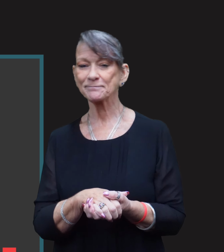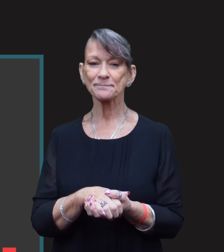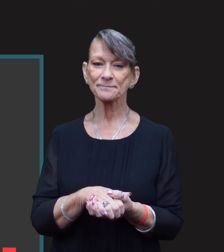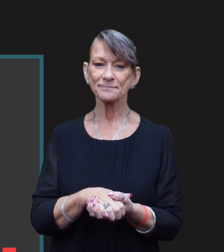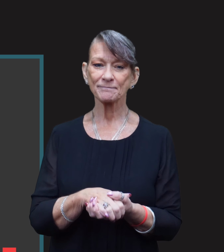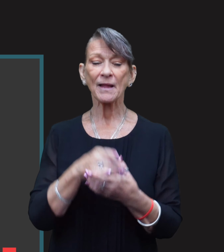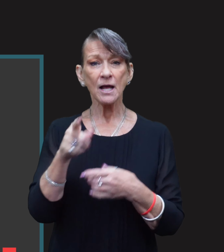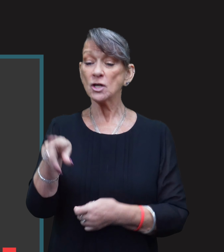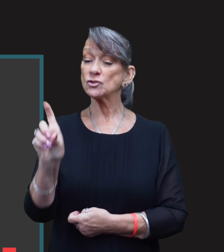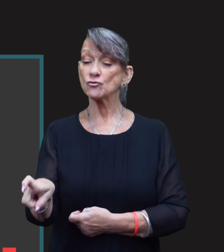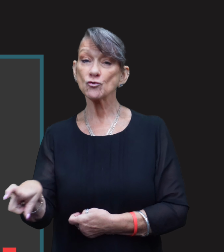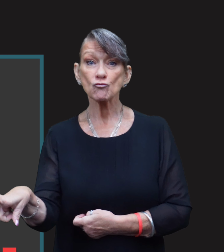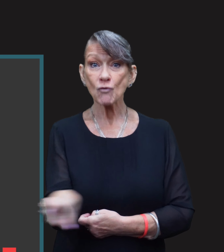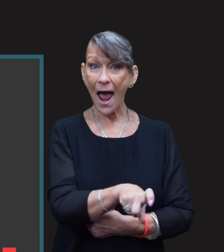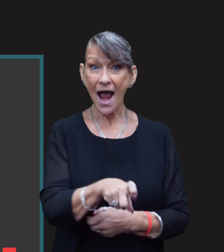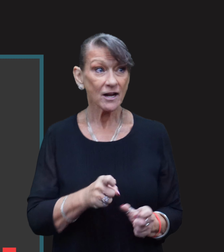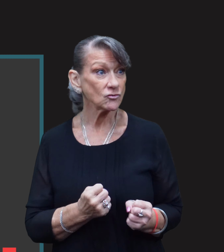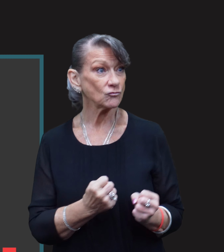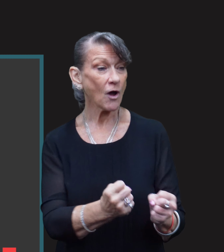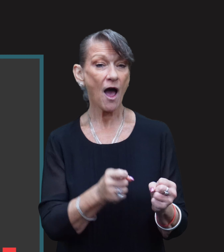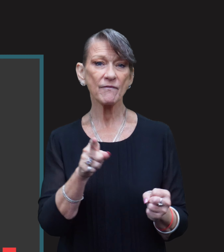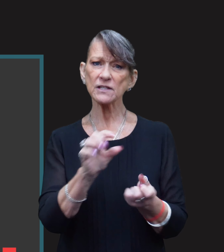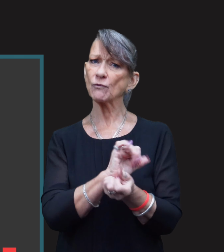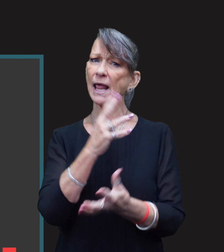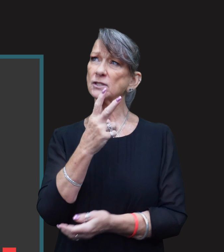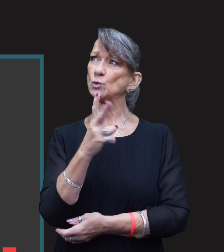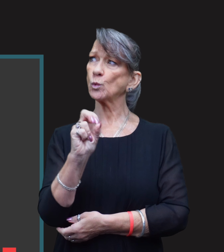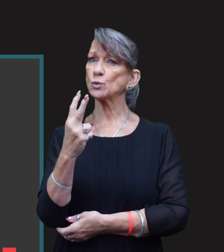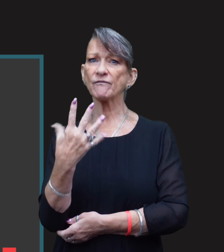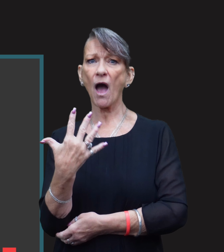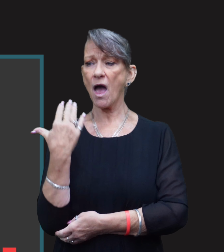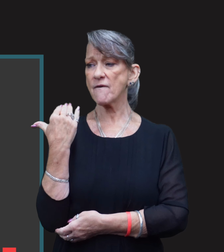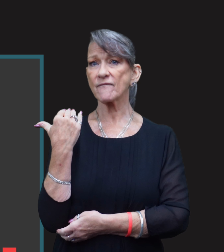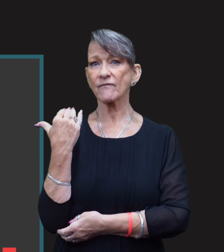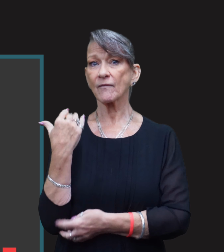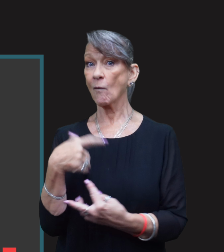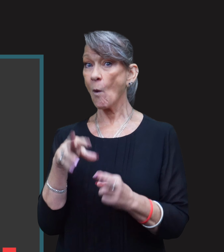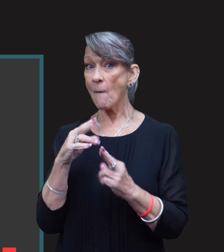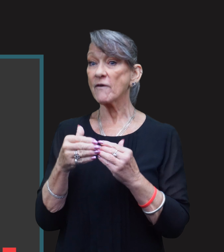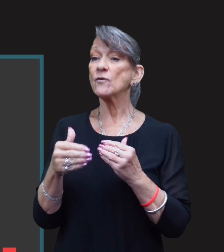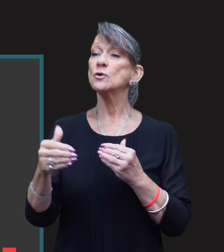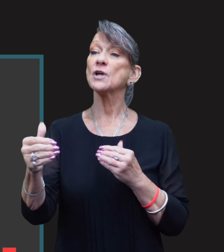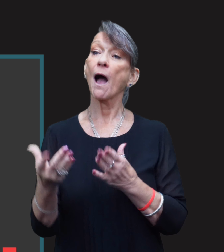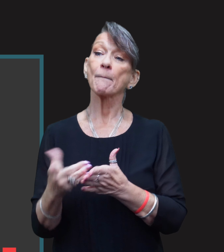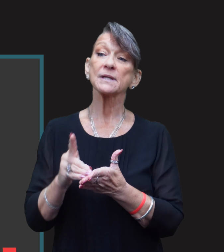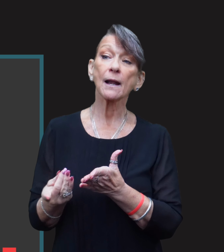Drag and Drive was released in late 2025. Hopefully, future game updates can include these